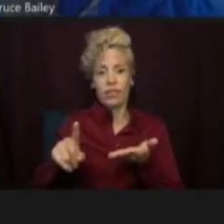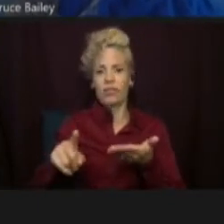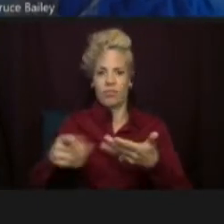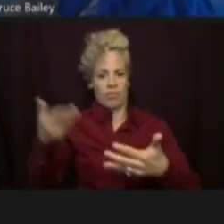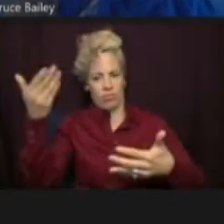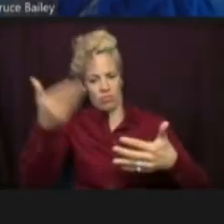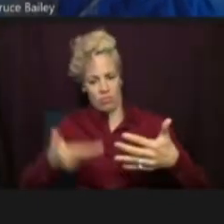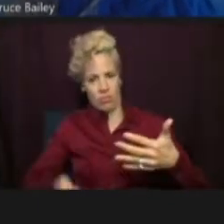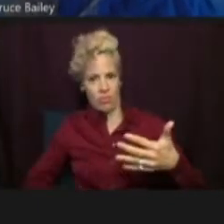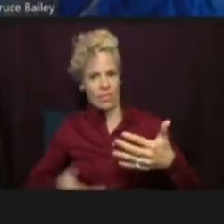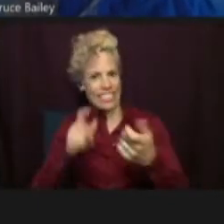Next slide.